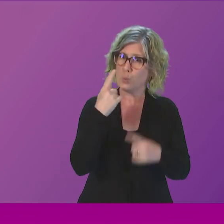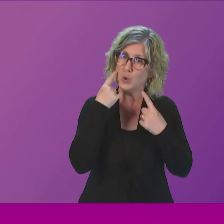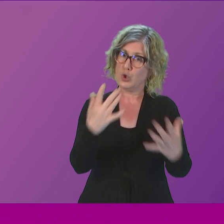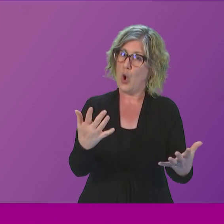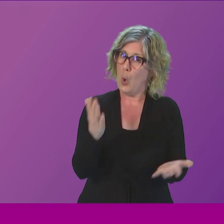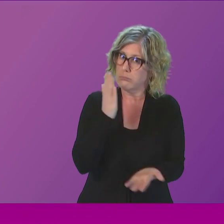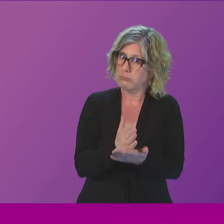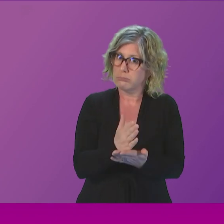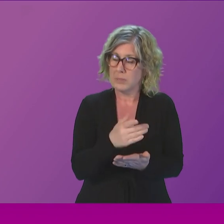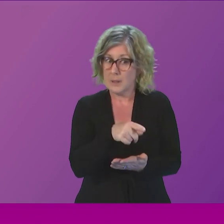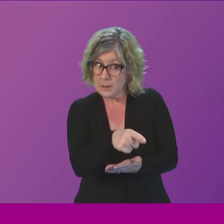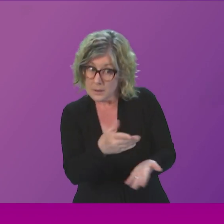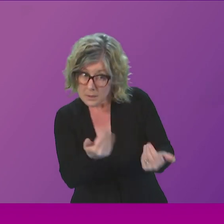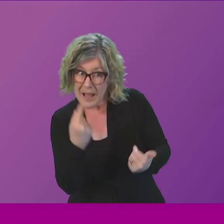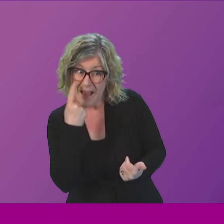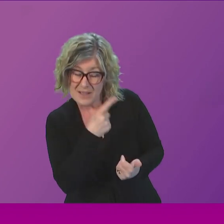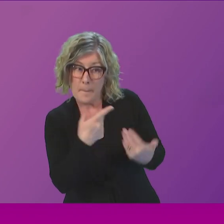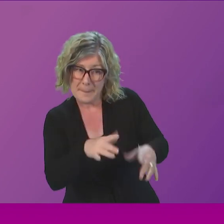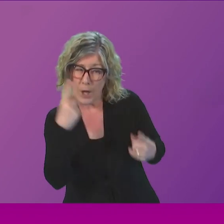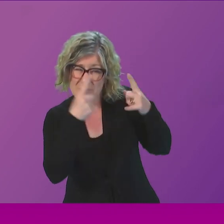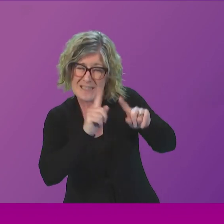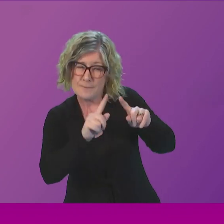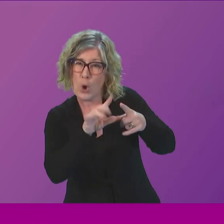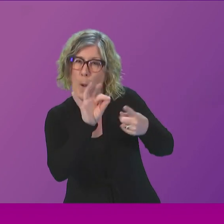has considered alternatives to closure, and there must be assessments of the likely impact